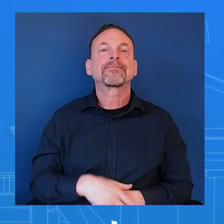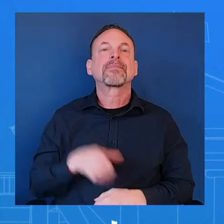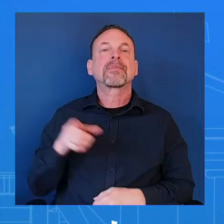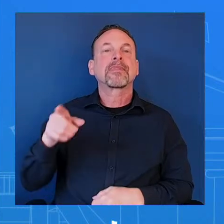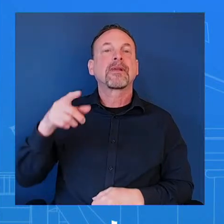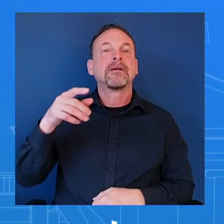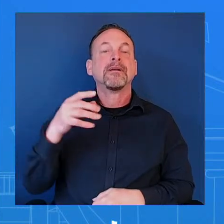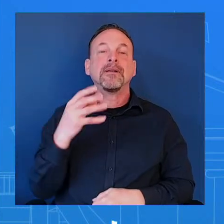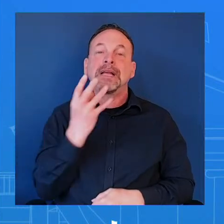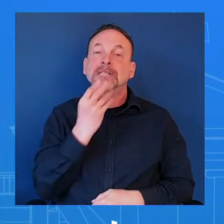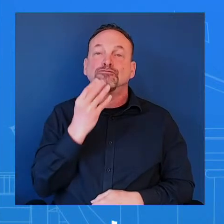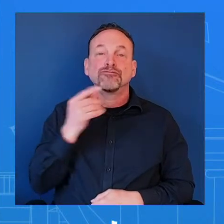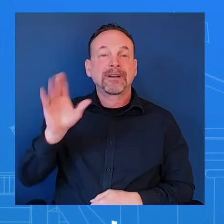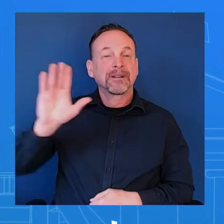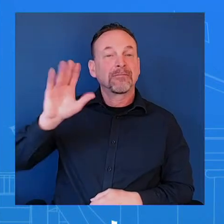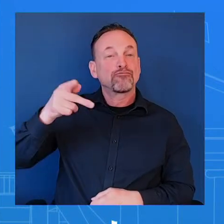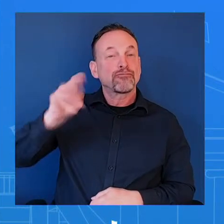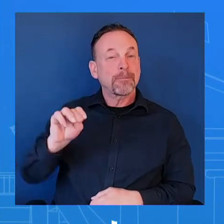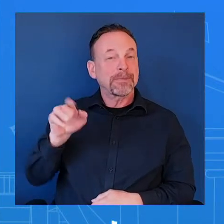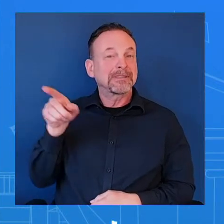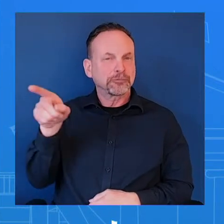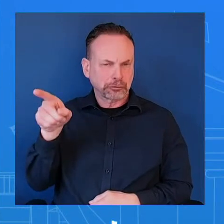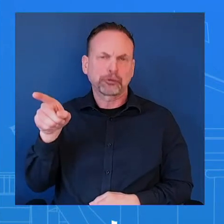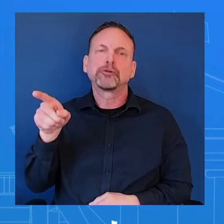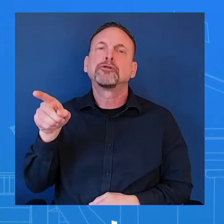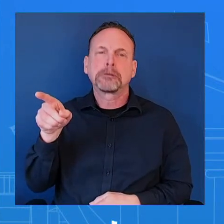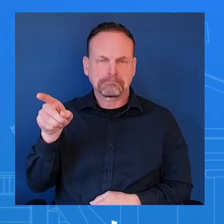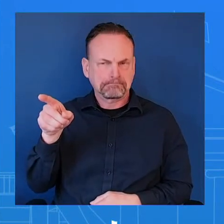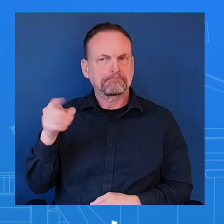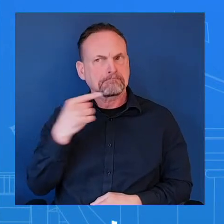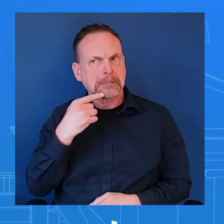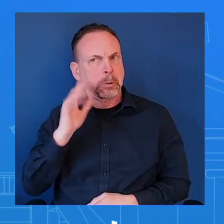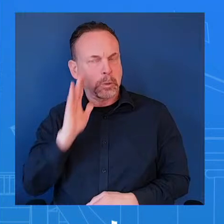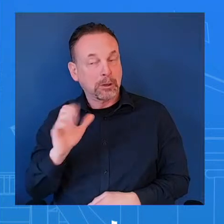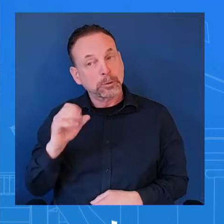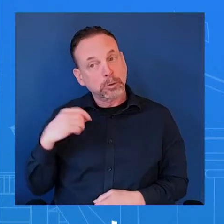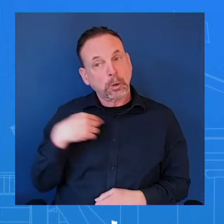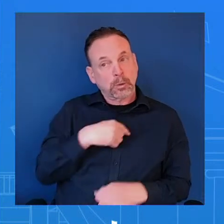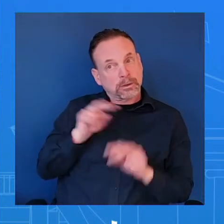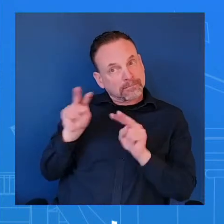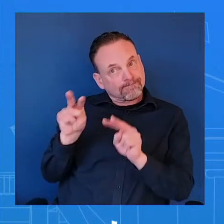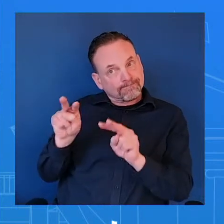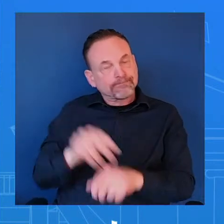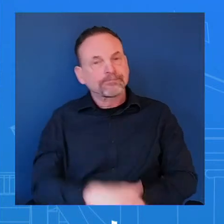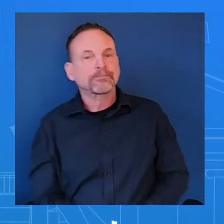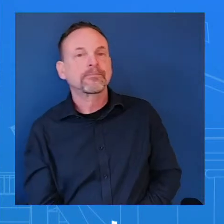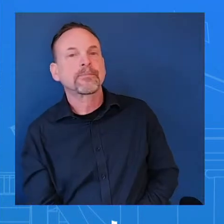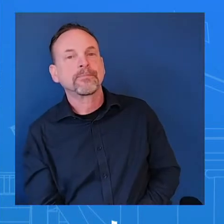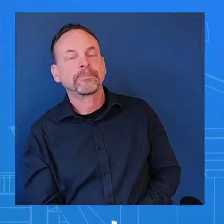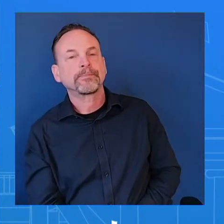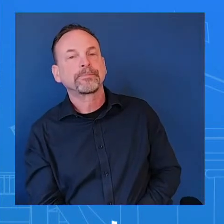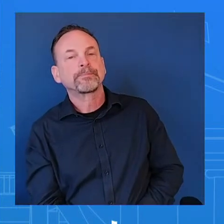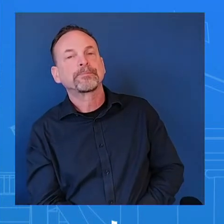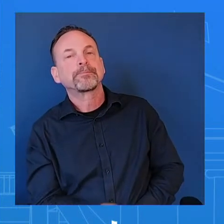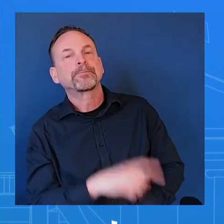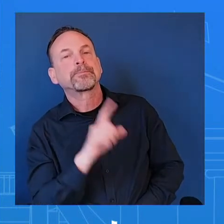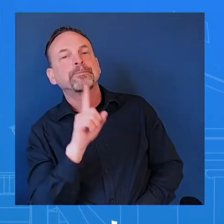The Press: So, Kirby said earlier today that they're hoping to get in the books a meeting in person next week with an Israeli delegation. Ms. Jean-Pierre: Yeah. The Press: Can you provide any more details on that